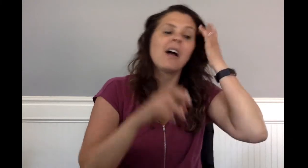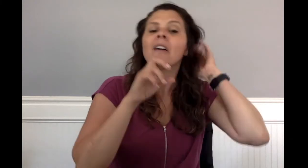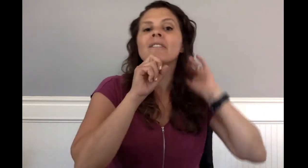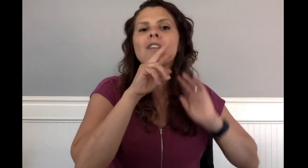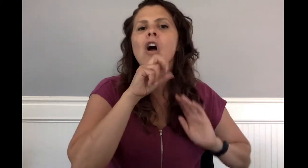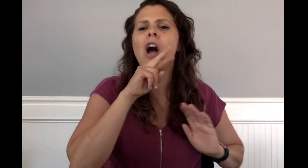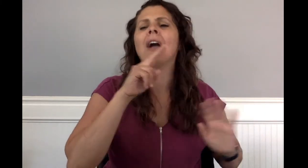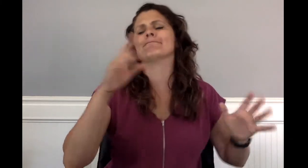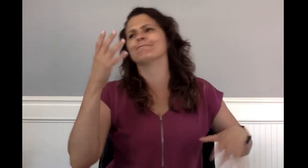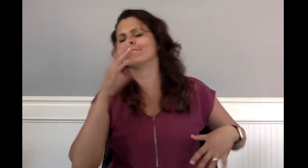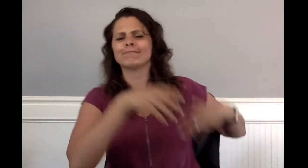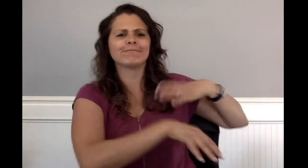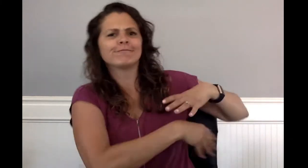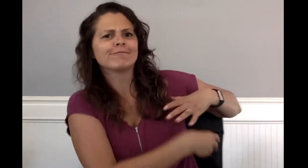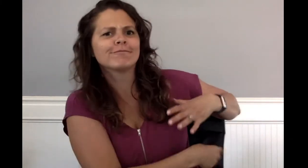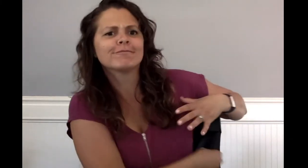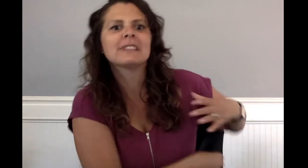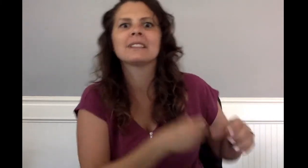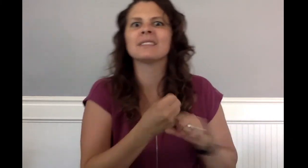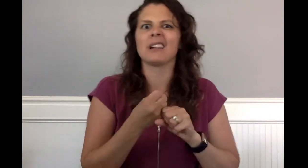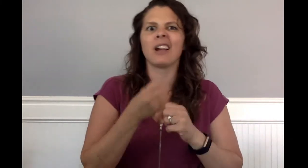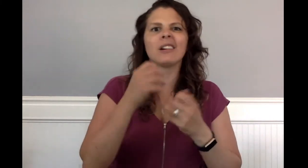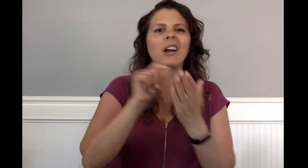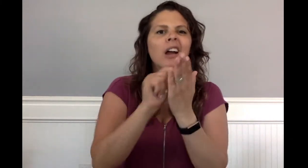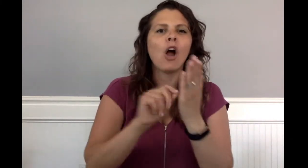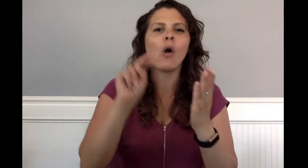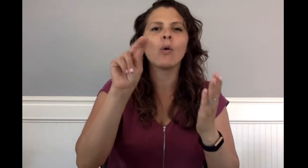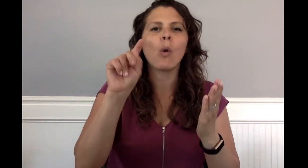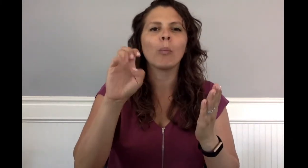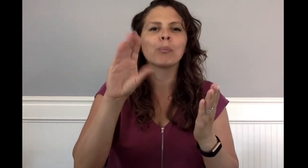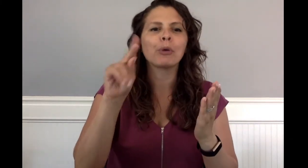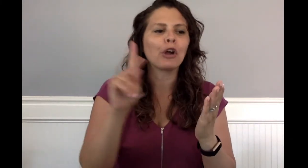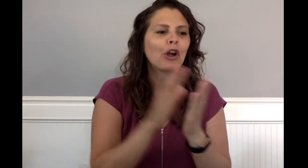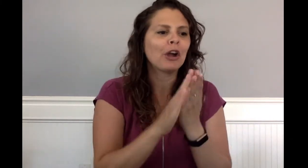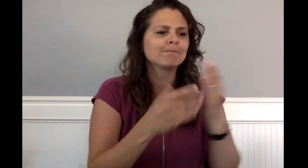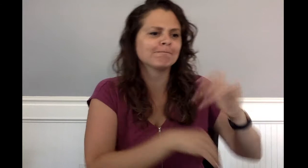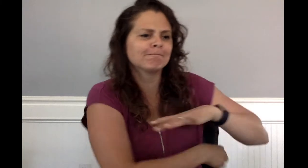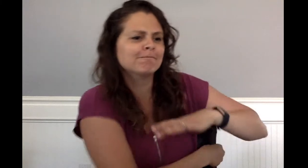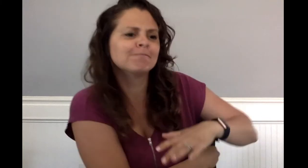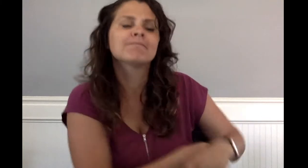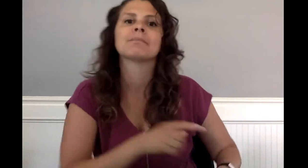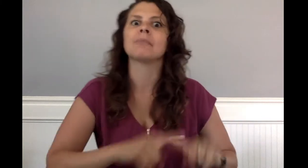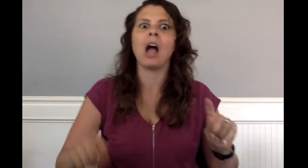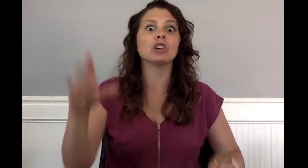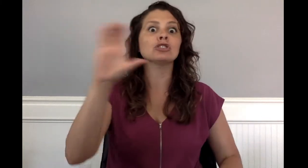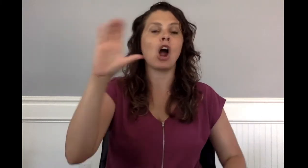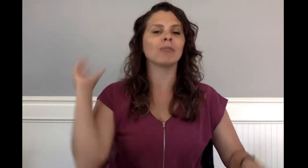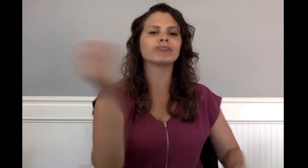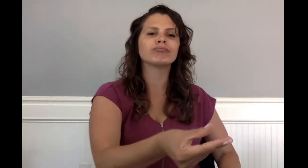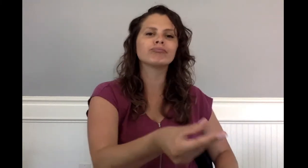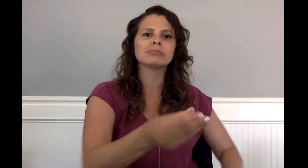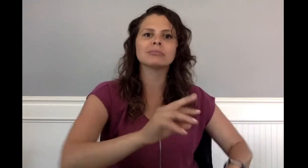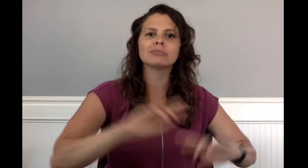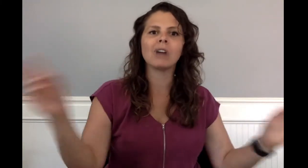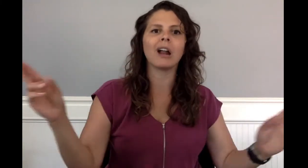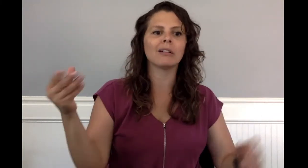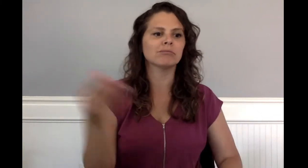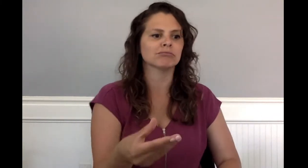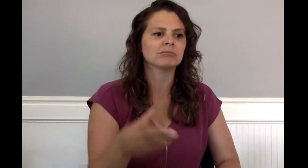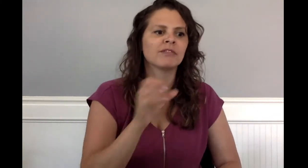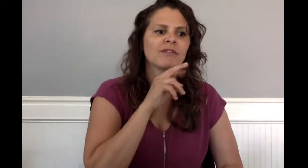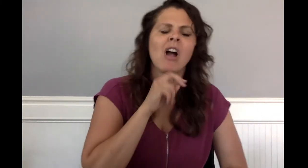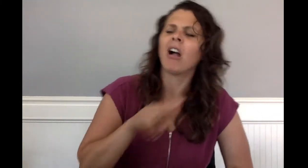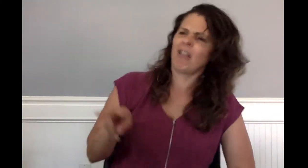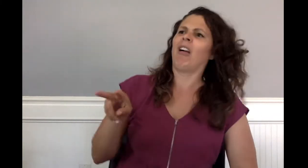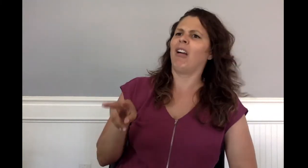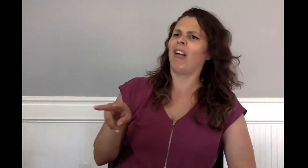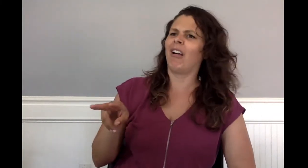Frog started to pull out her notebook, but Charlie was faster with his new notebook.